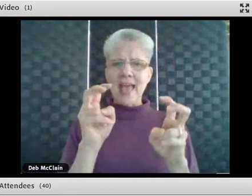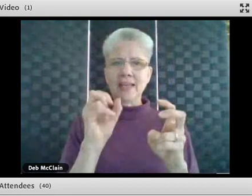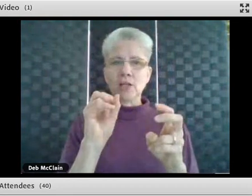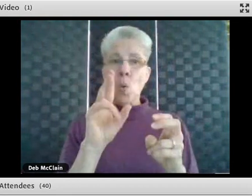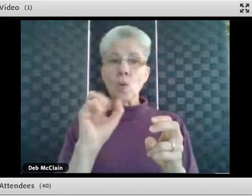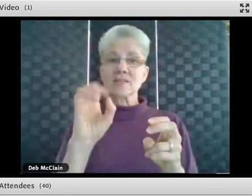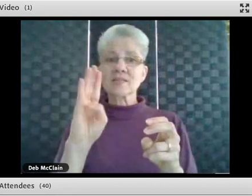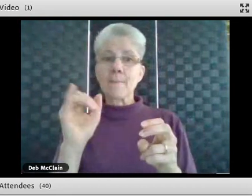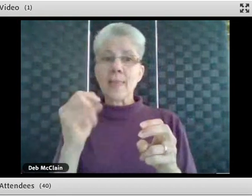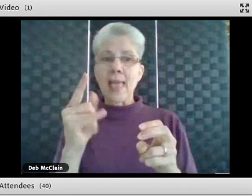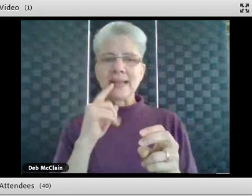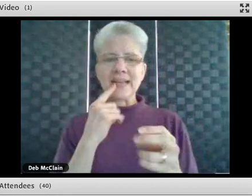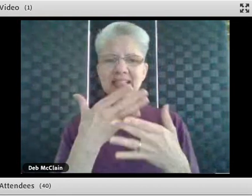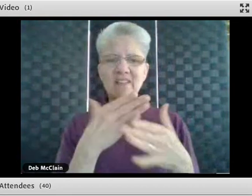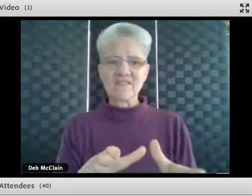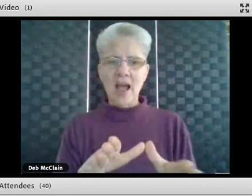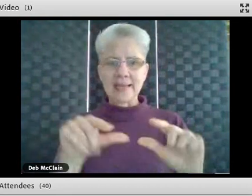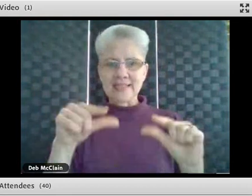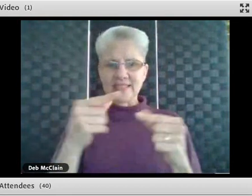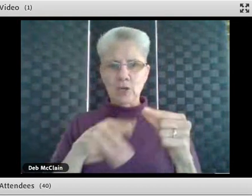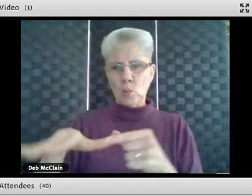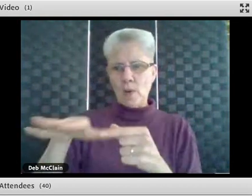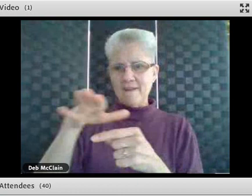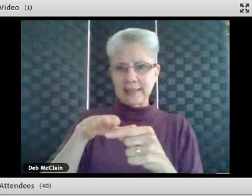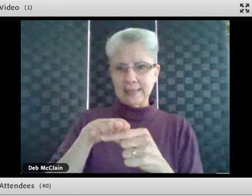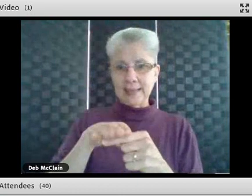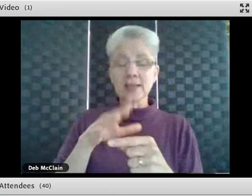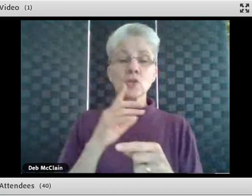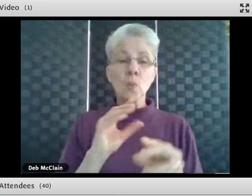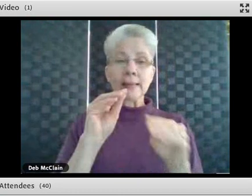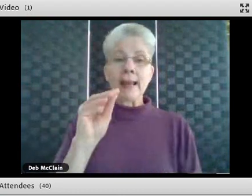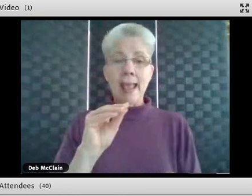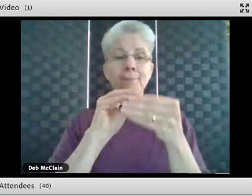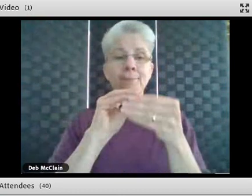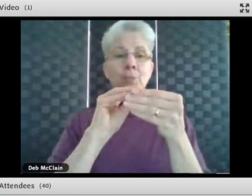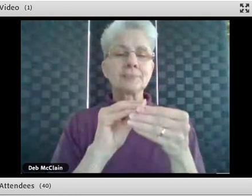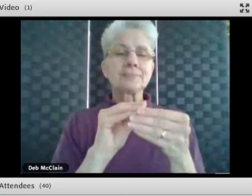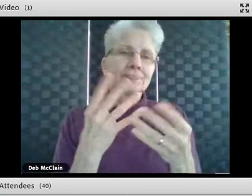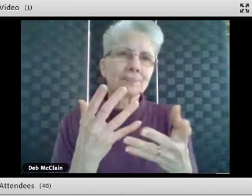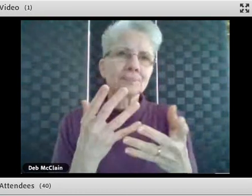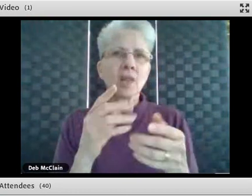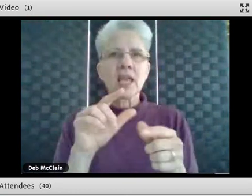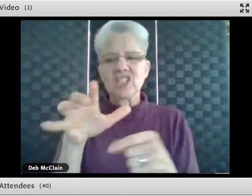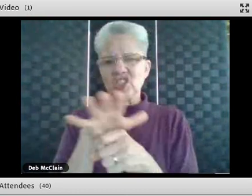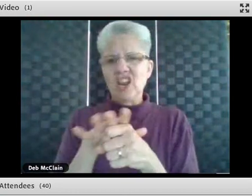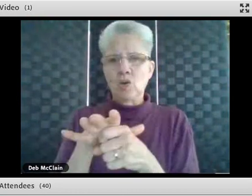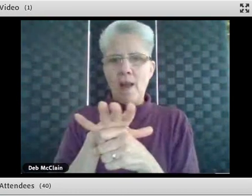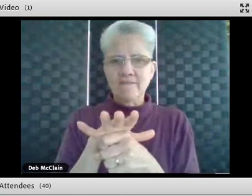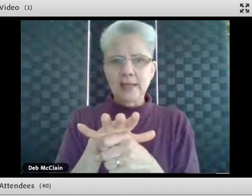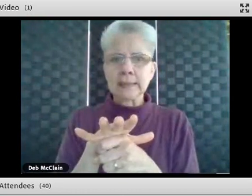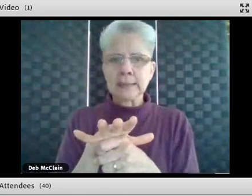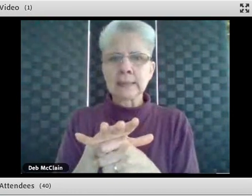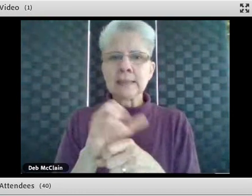can be subdivided geographically. So, if we can put a geographic subheading there,